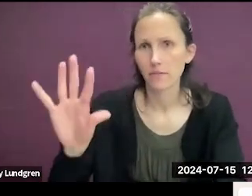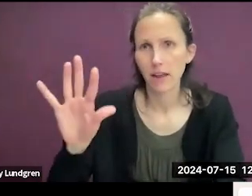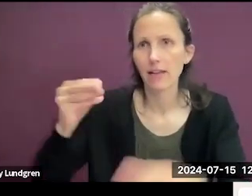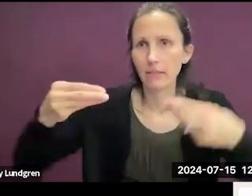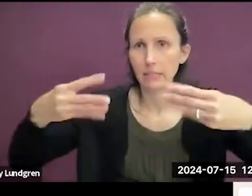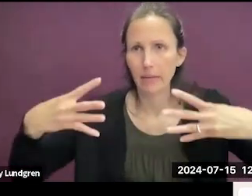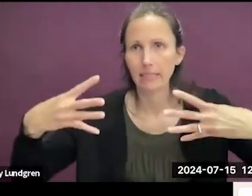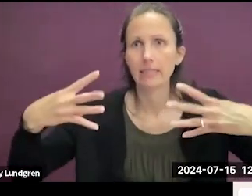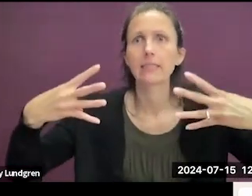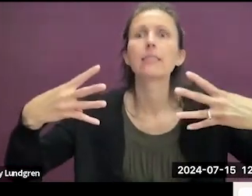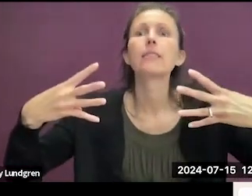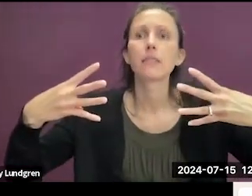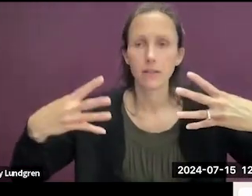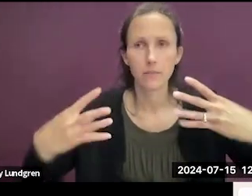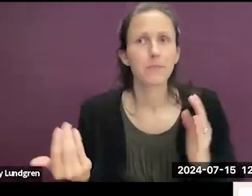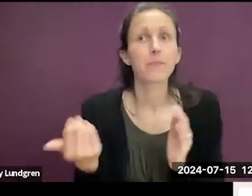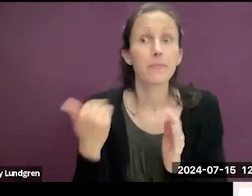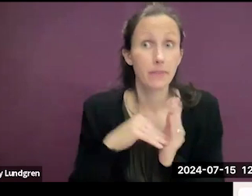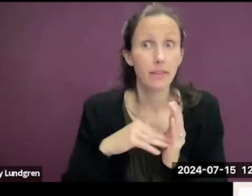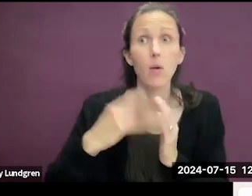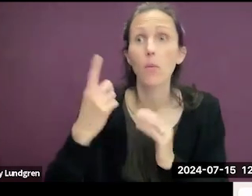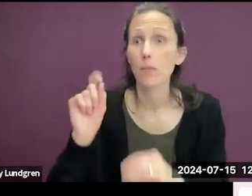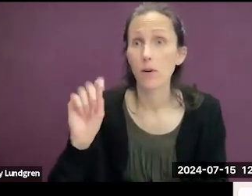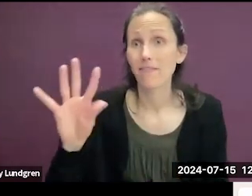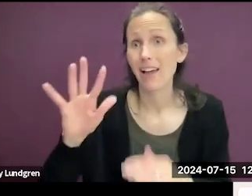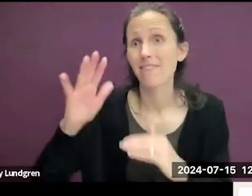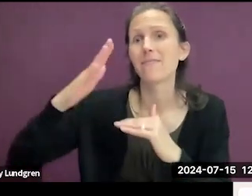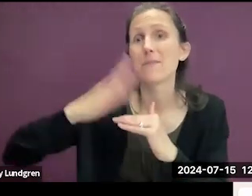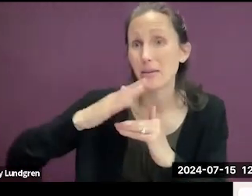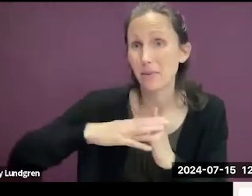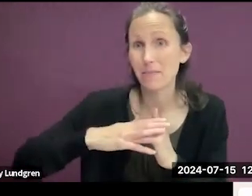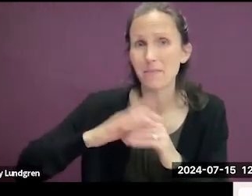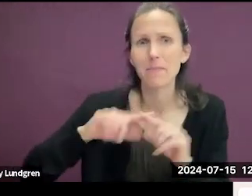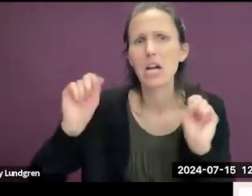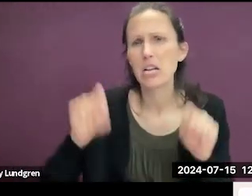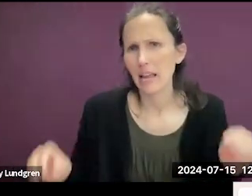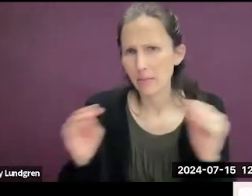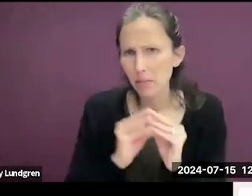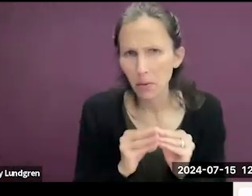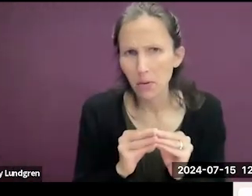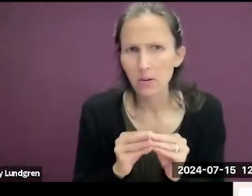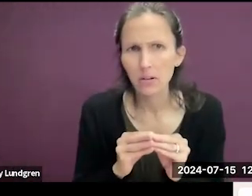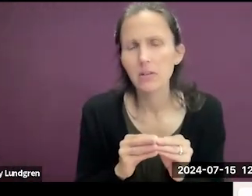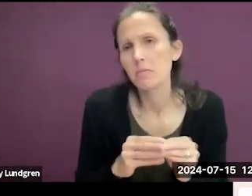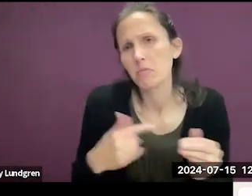So remember, 1.5 is your minimum. You can always do more. So let's go ahead and adjust this to two point.